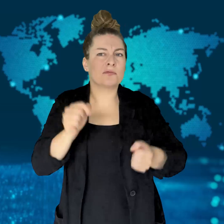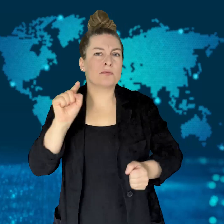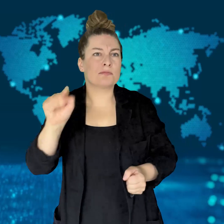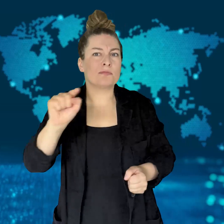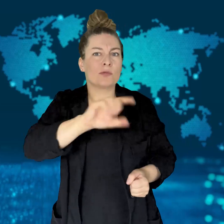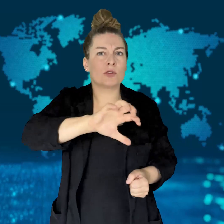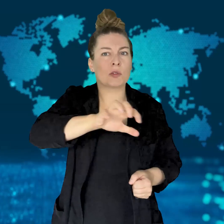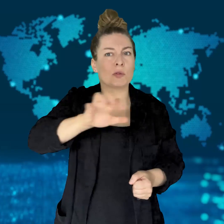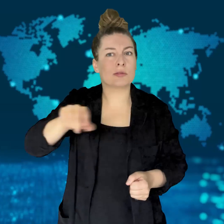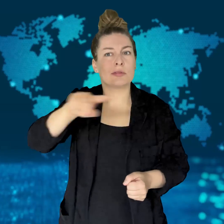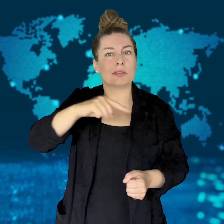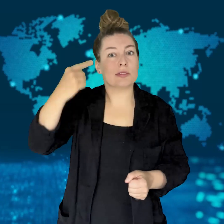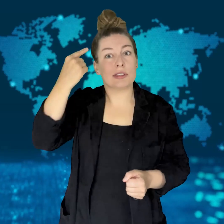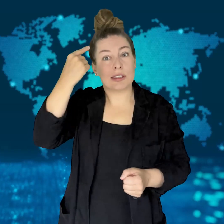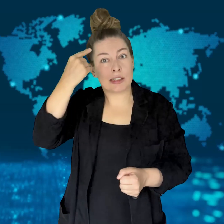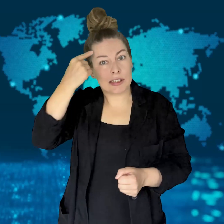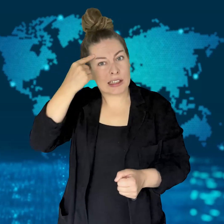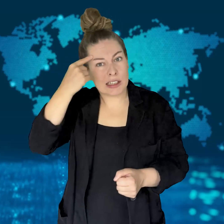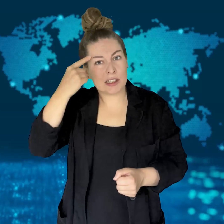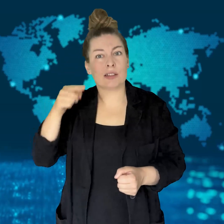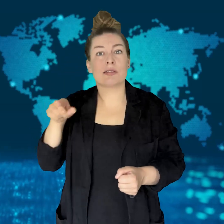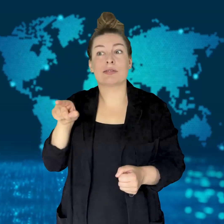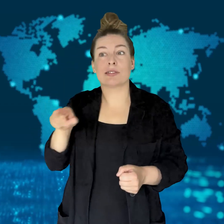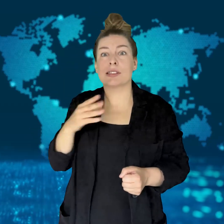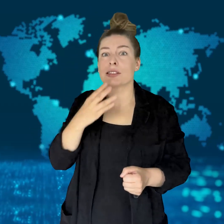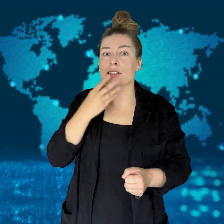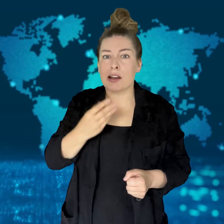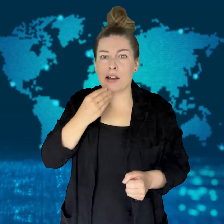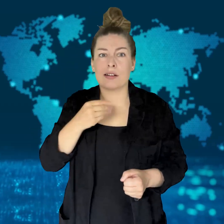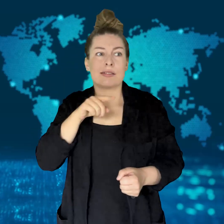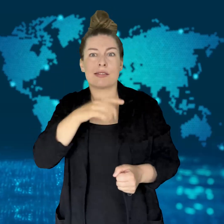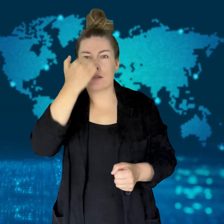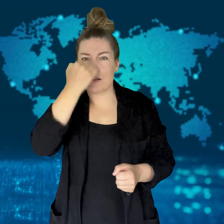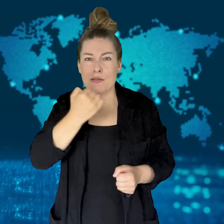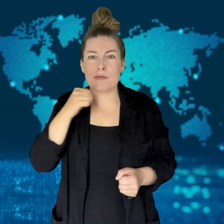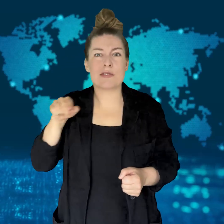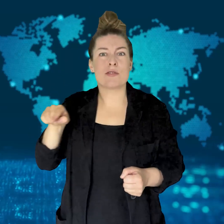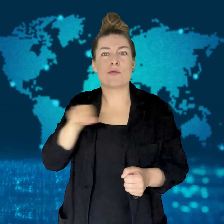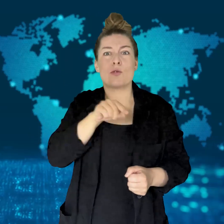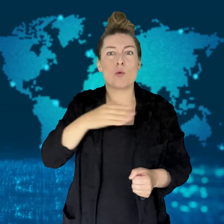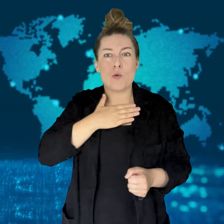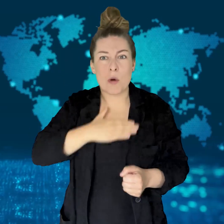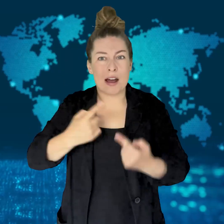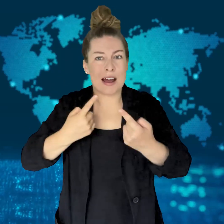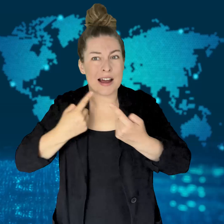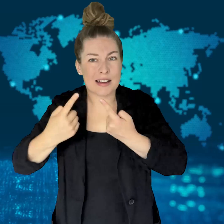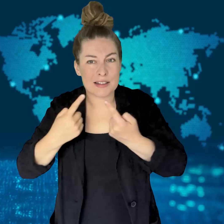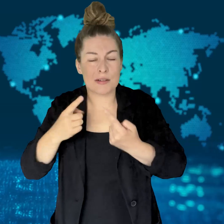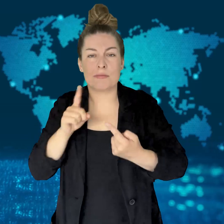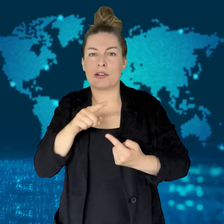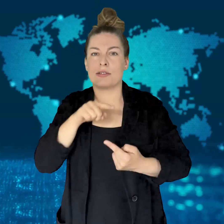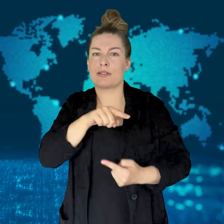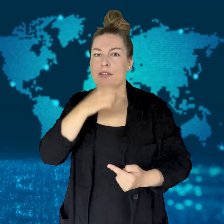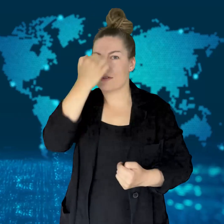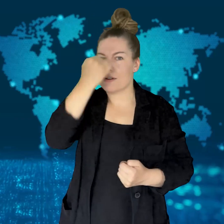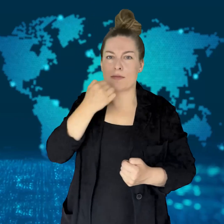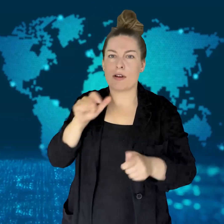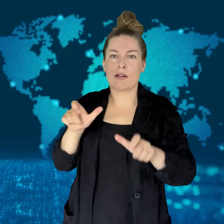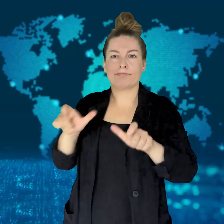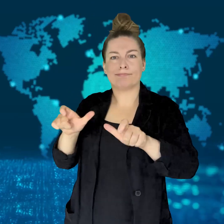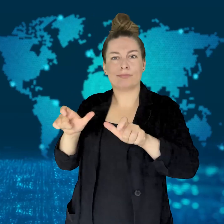None of Israel's proposals have met the organization's demands.